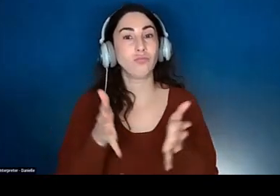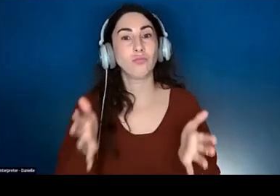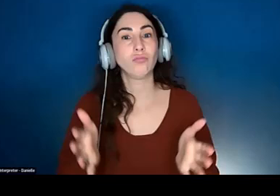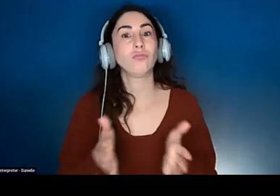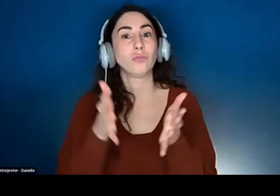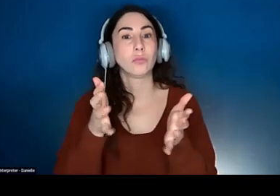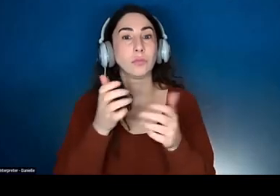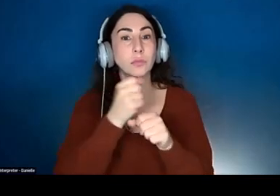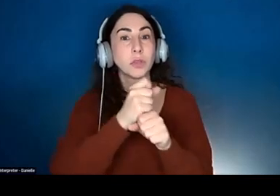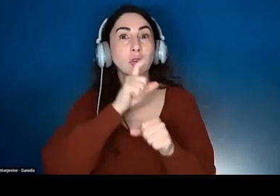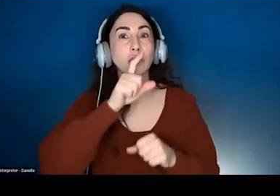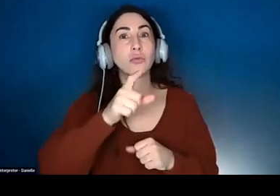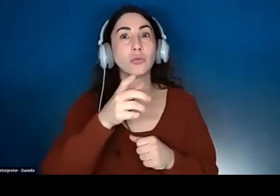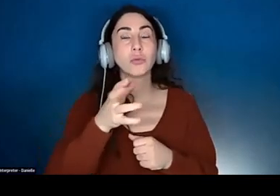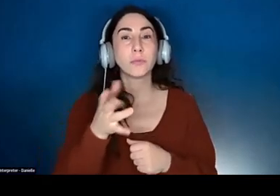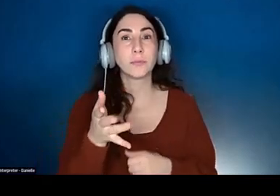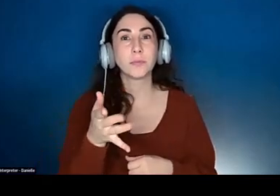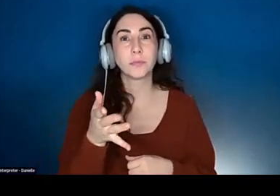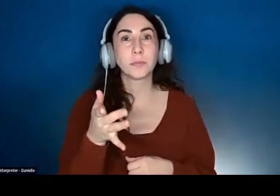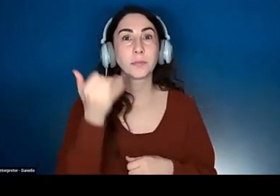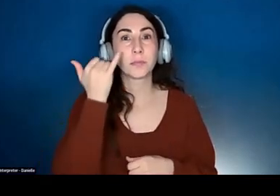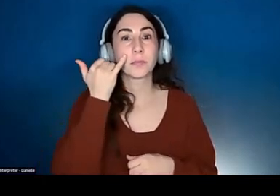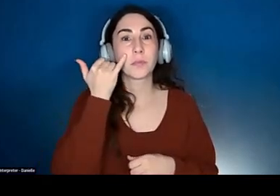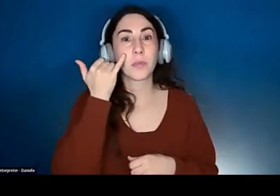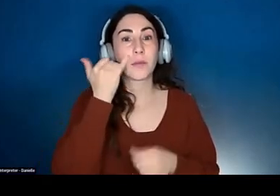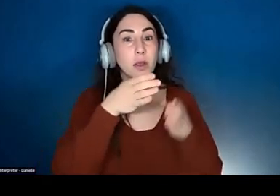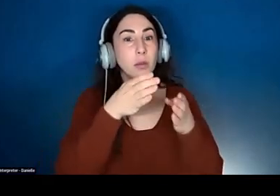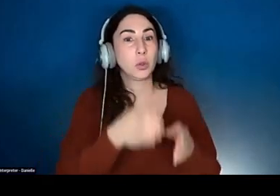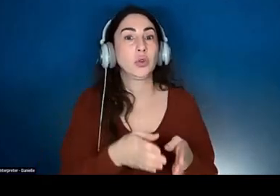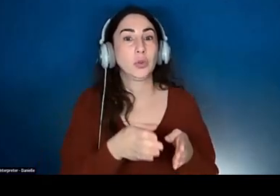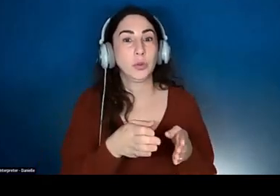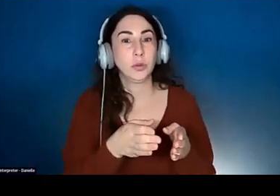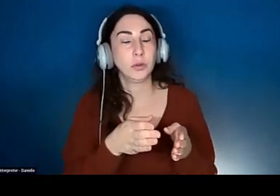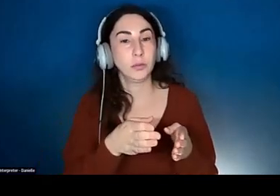you are going to move an individual from an